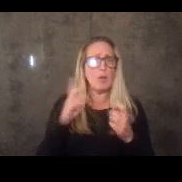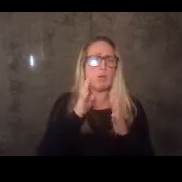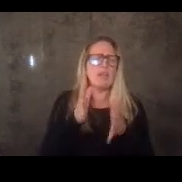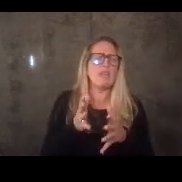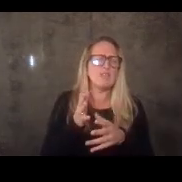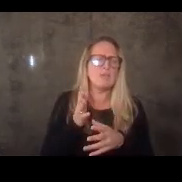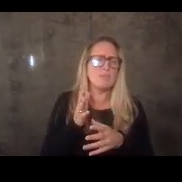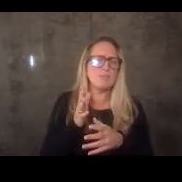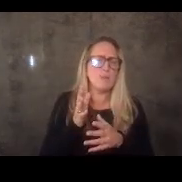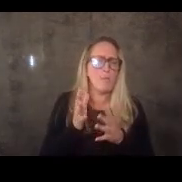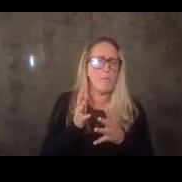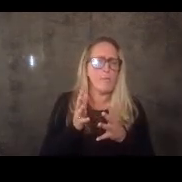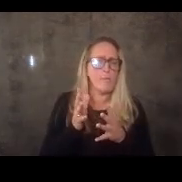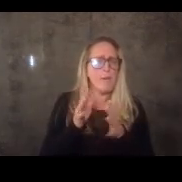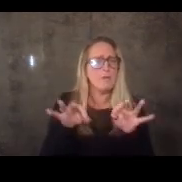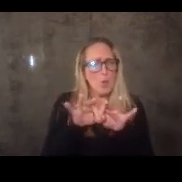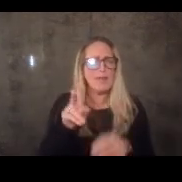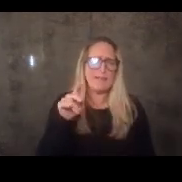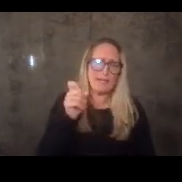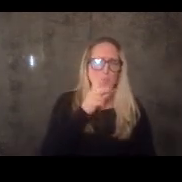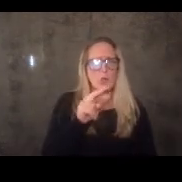some. Important links you guys can visit after the presentation.